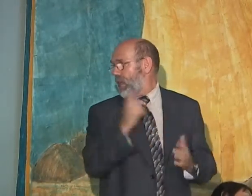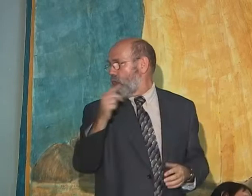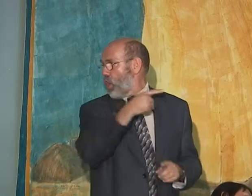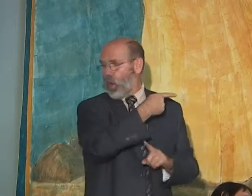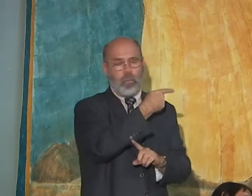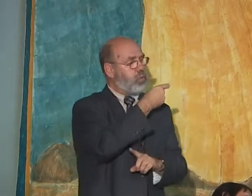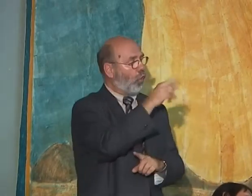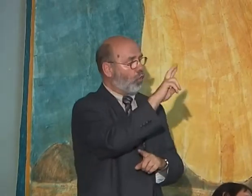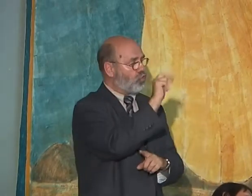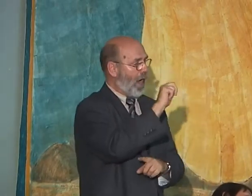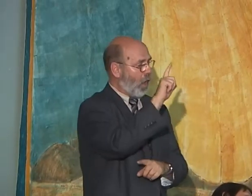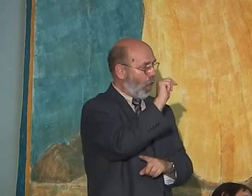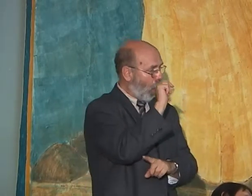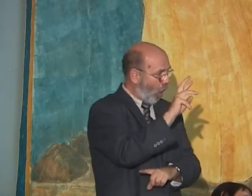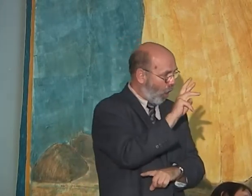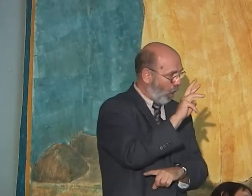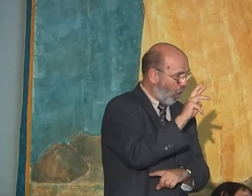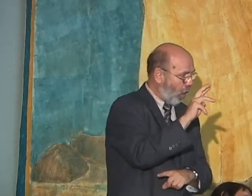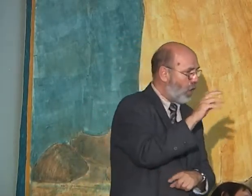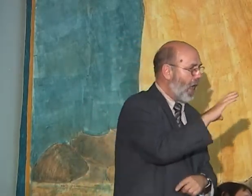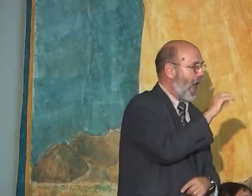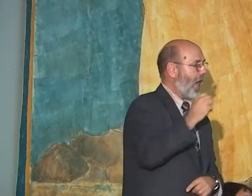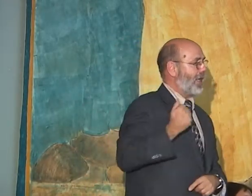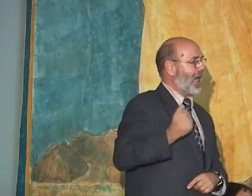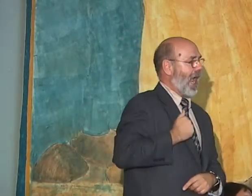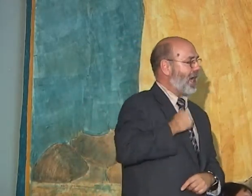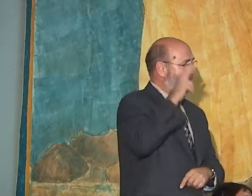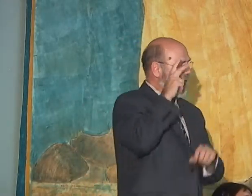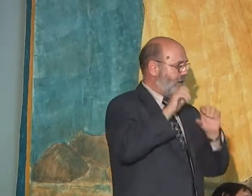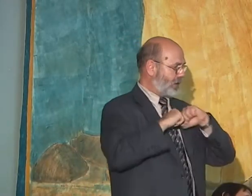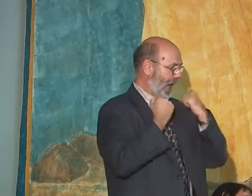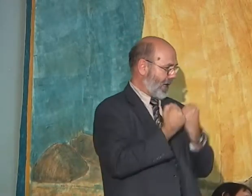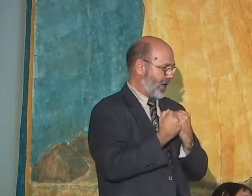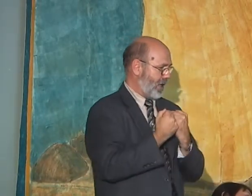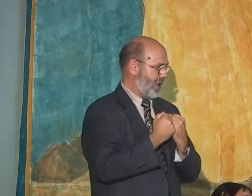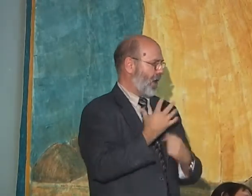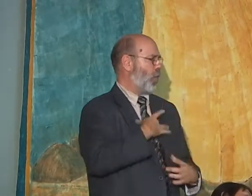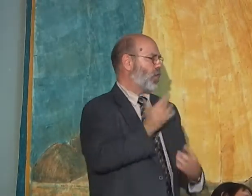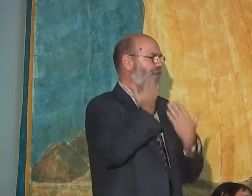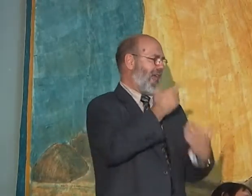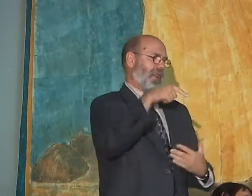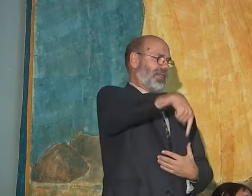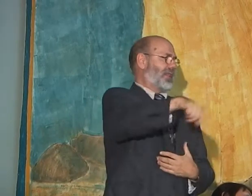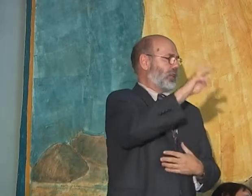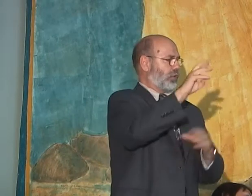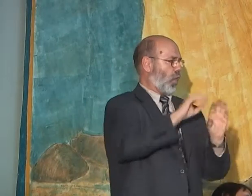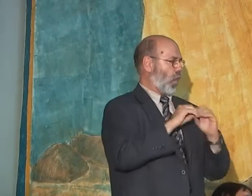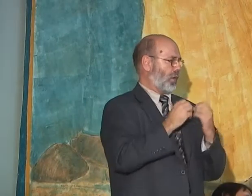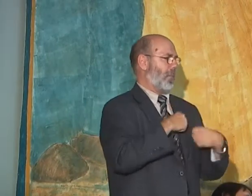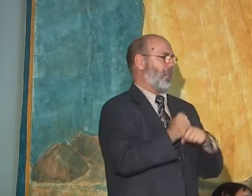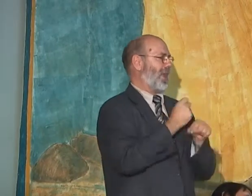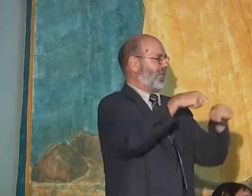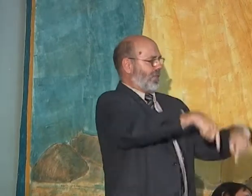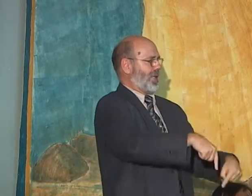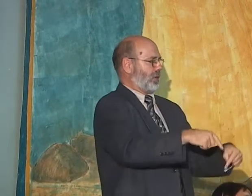um, Pooran Law, and The Canadian Hearing Society. We'd like to thank the six organizations